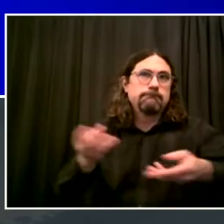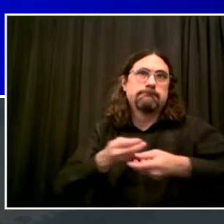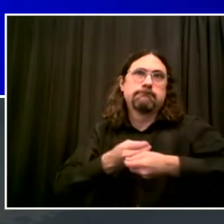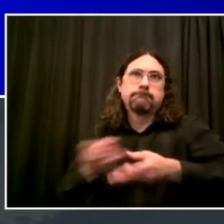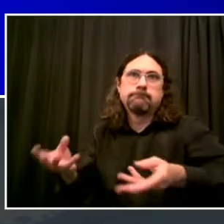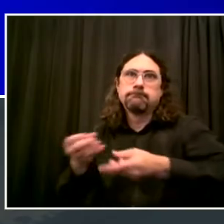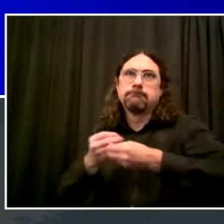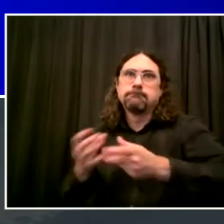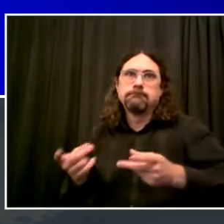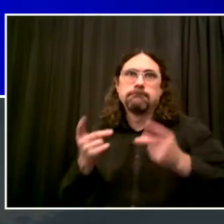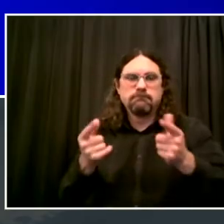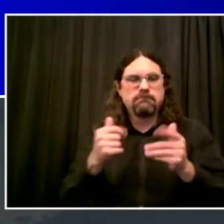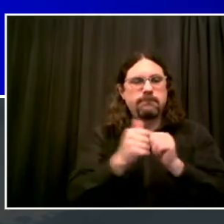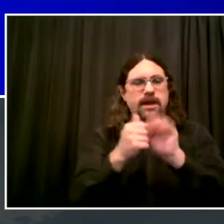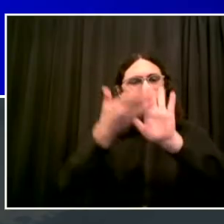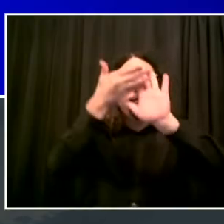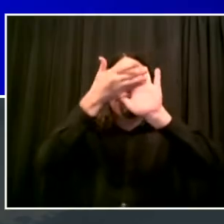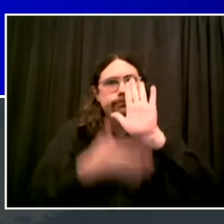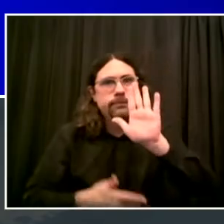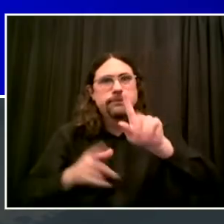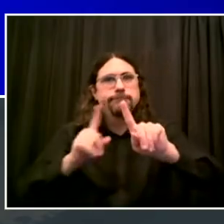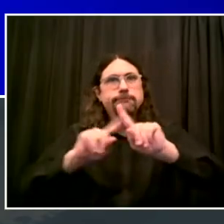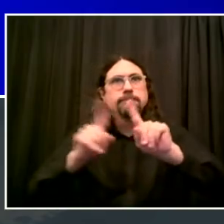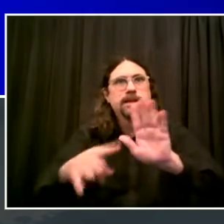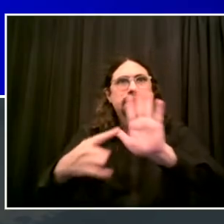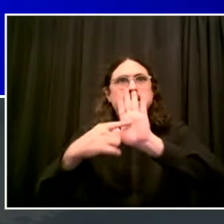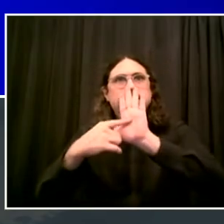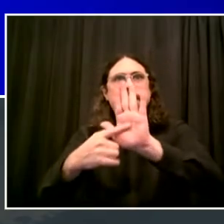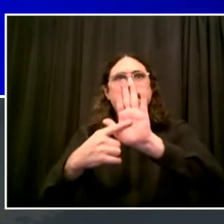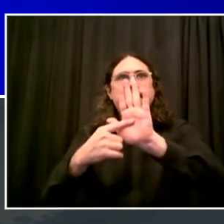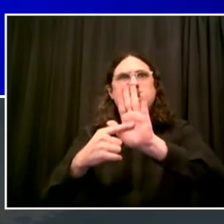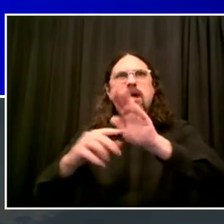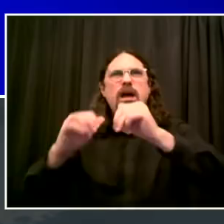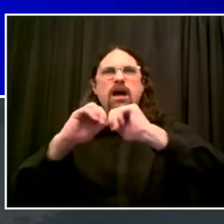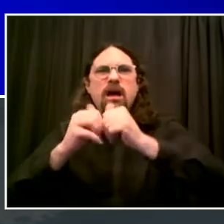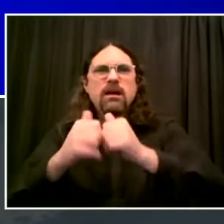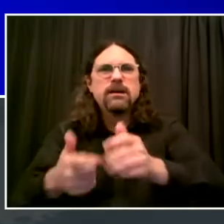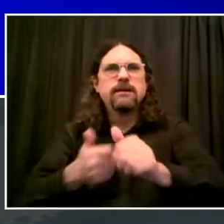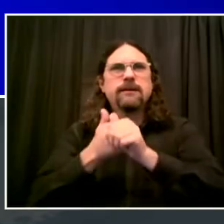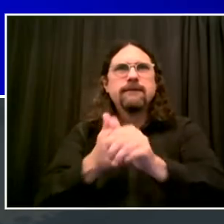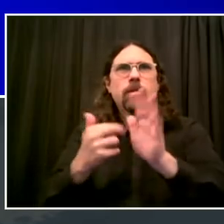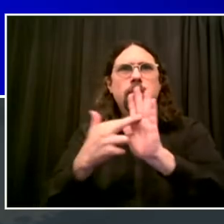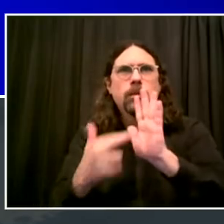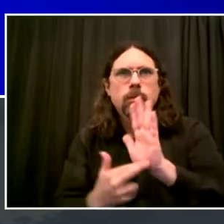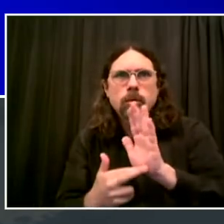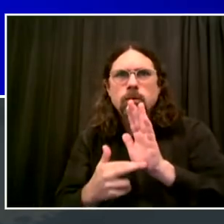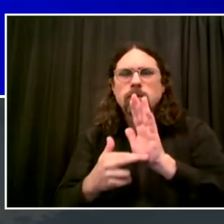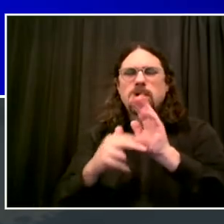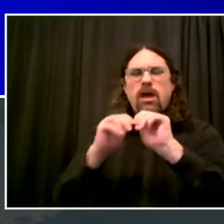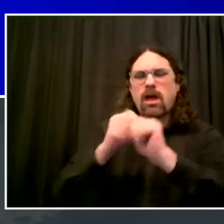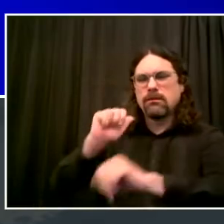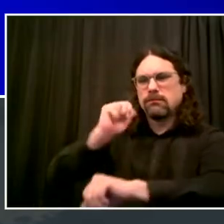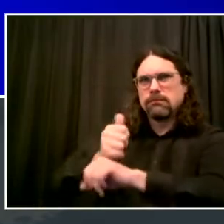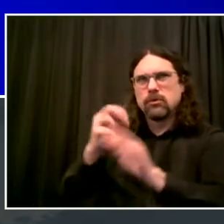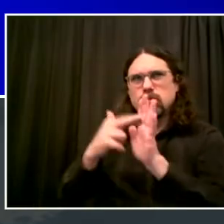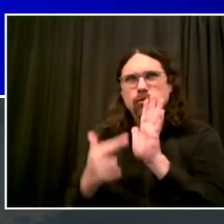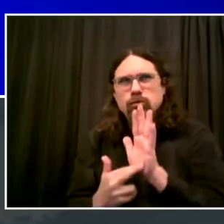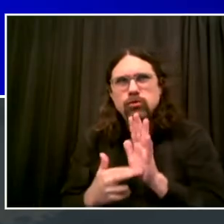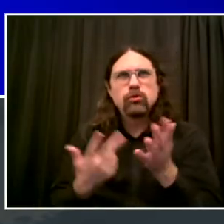TO IT WITH